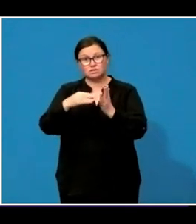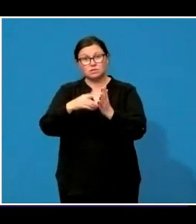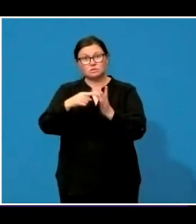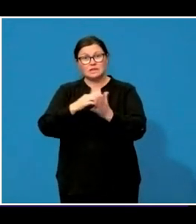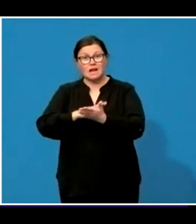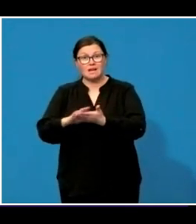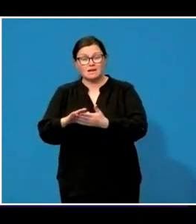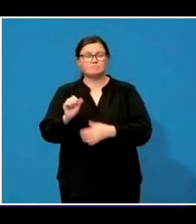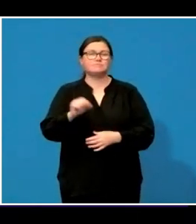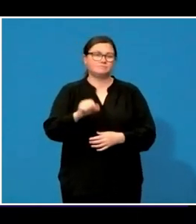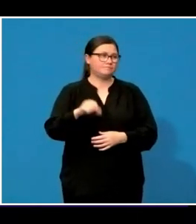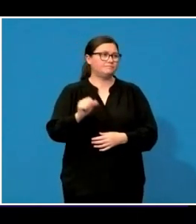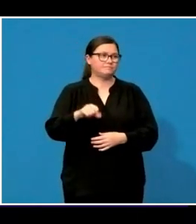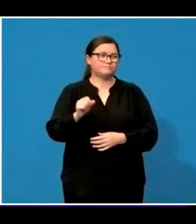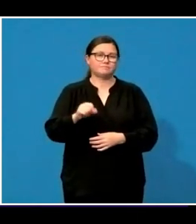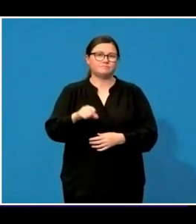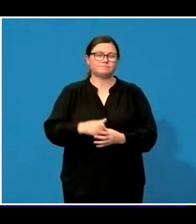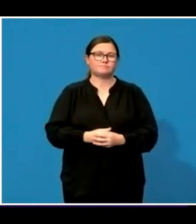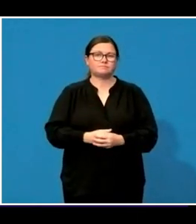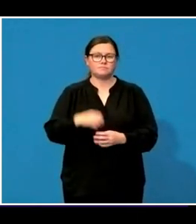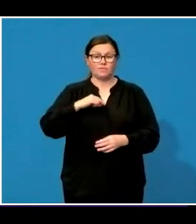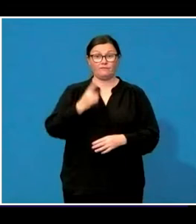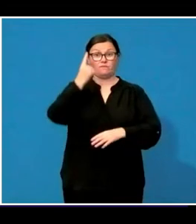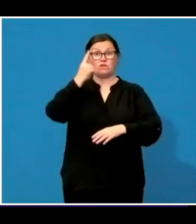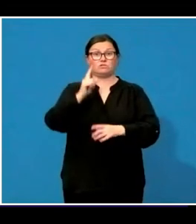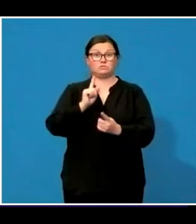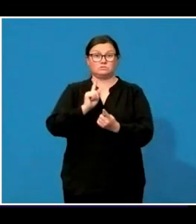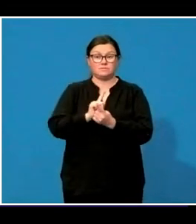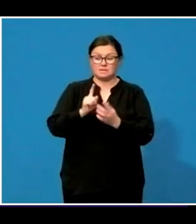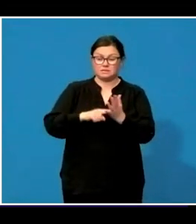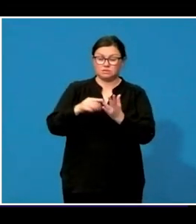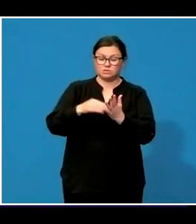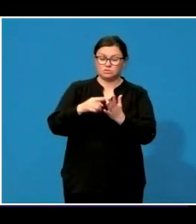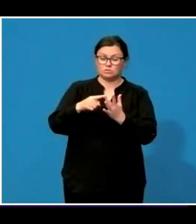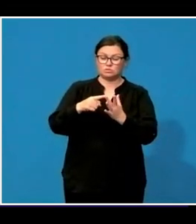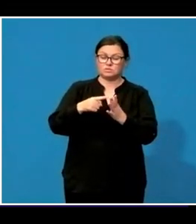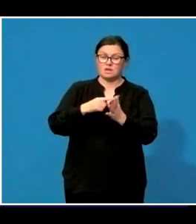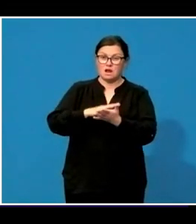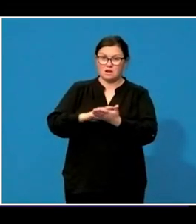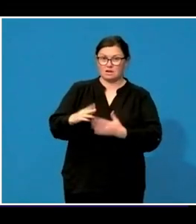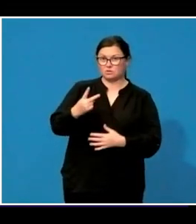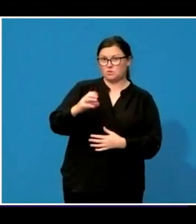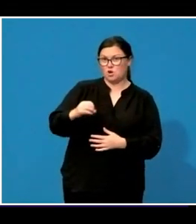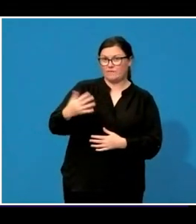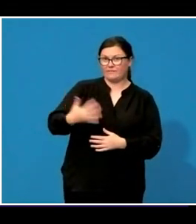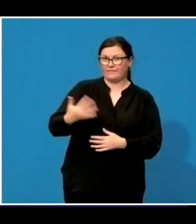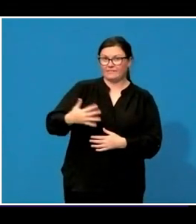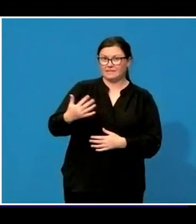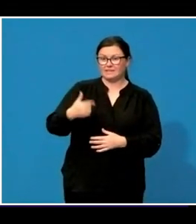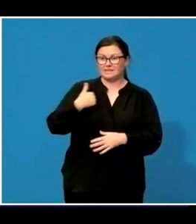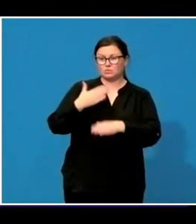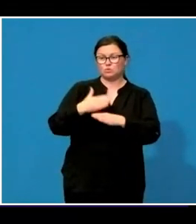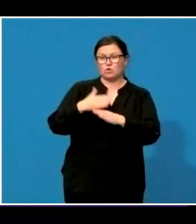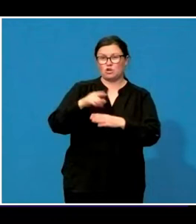So, I first met Joziah in and around 2015, when I was working up in the Barkly in